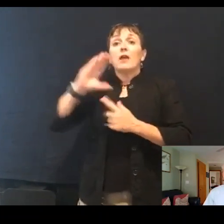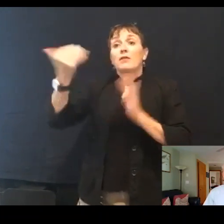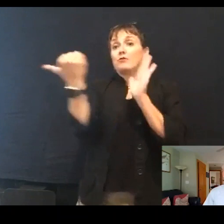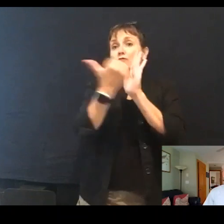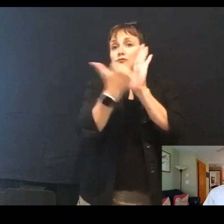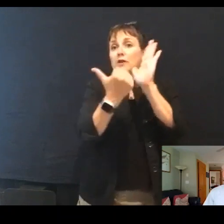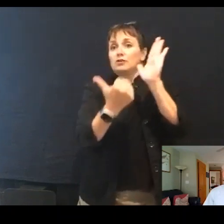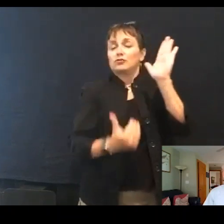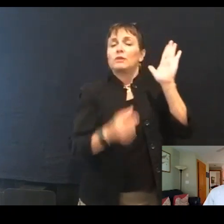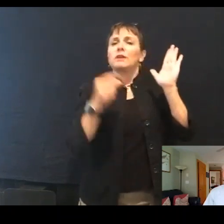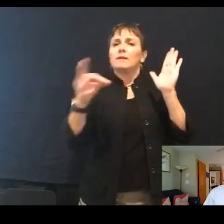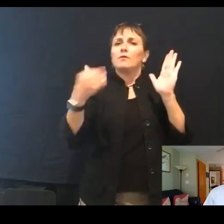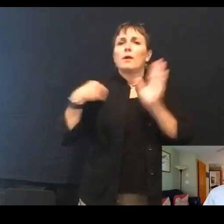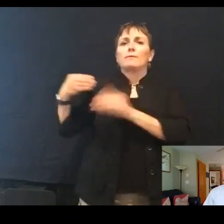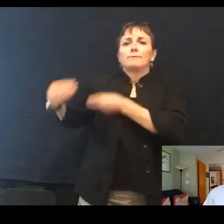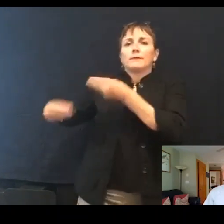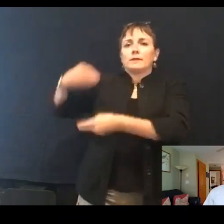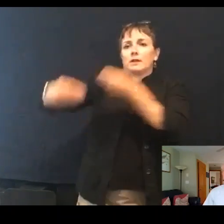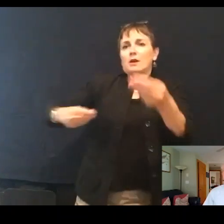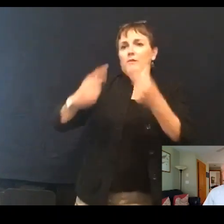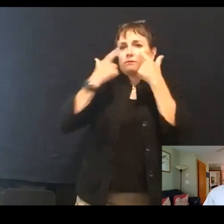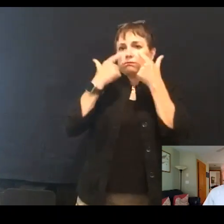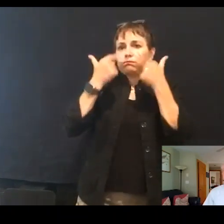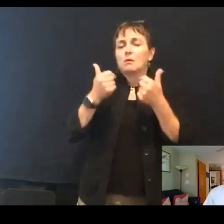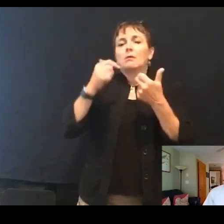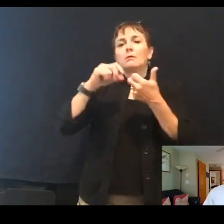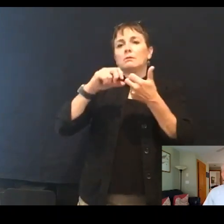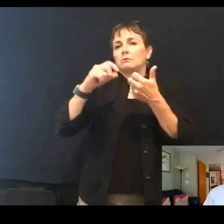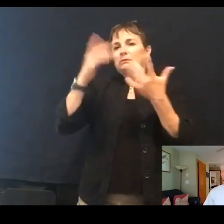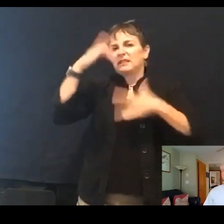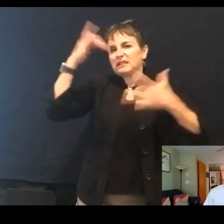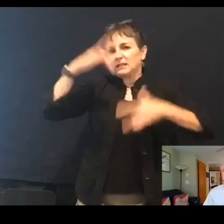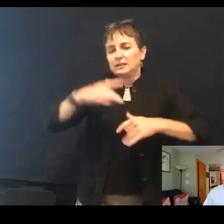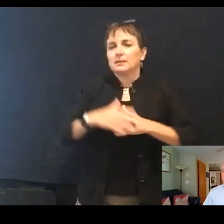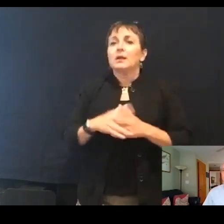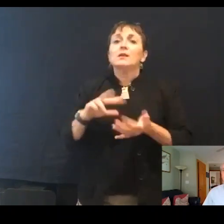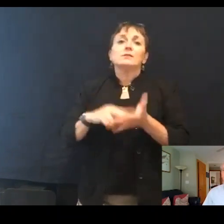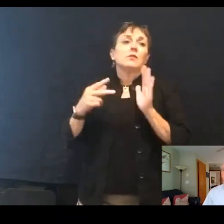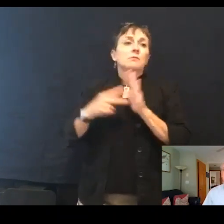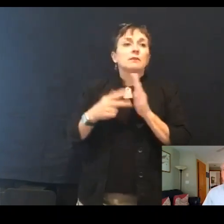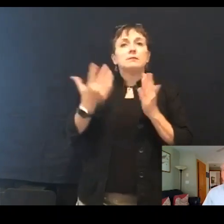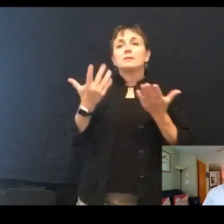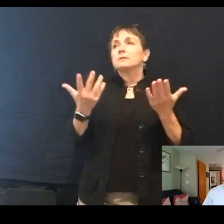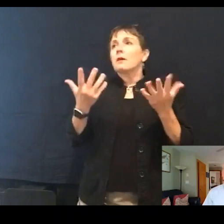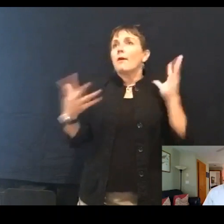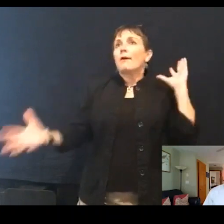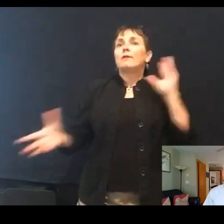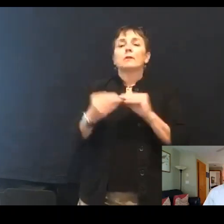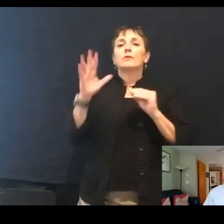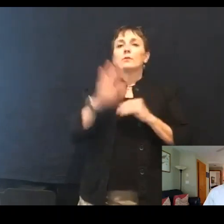for people with an inherited retinal disease. So it captures the 20 or 25 different